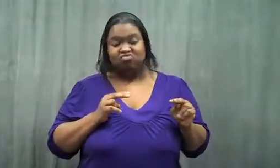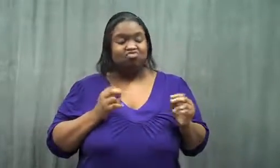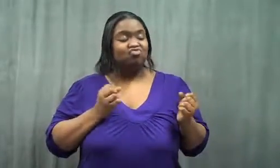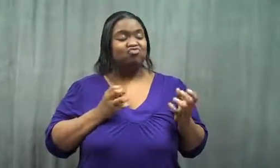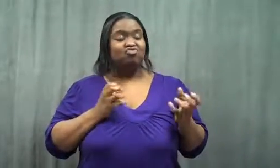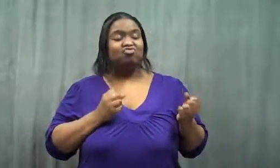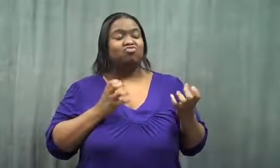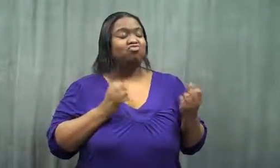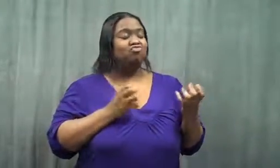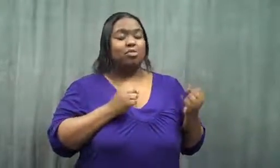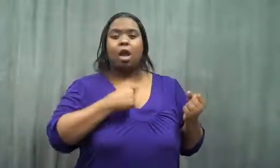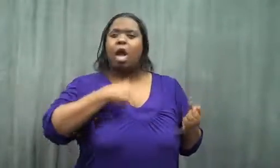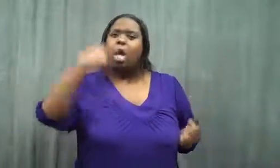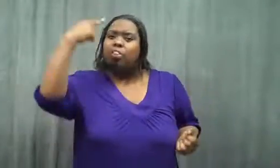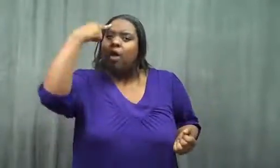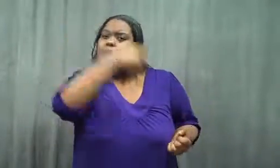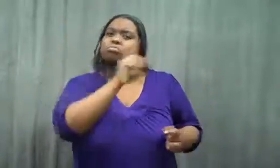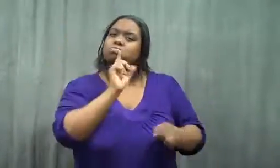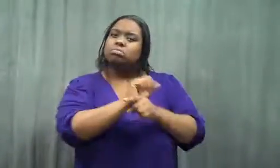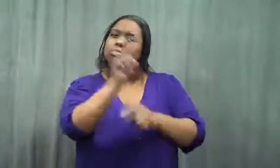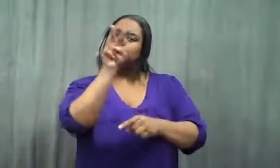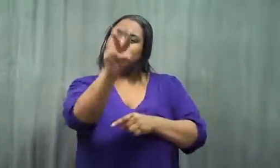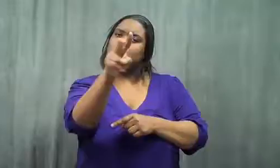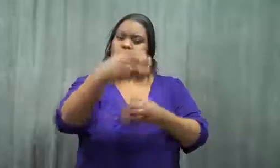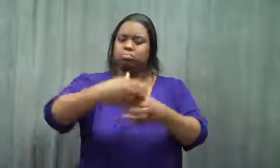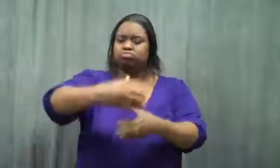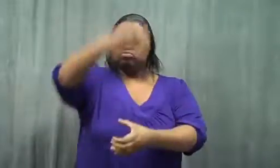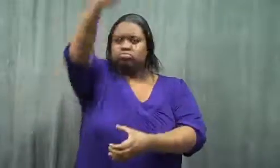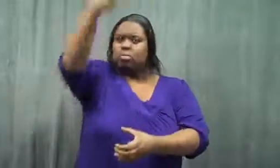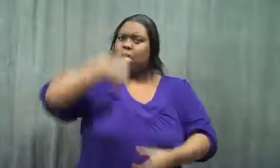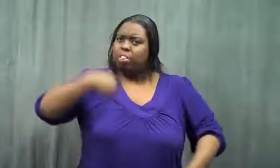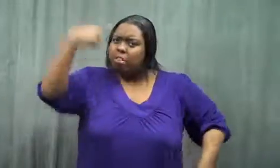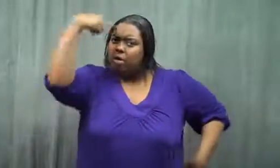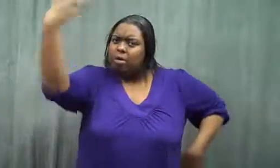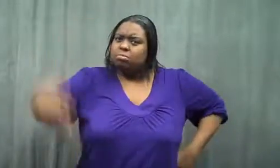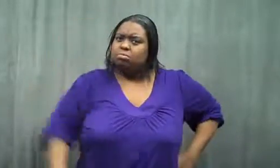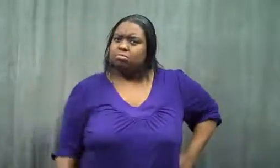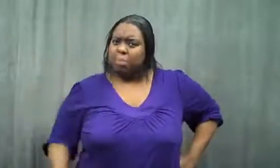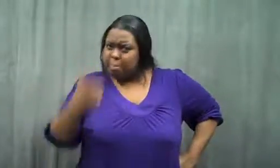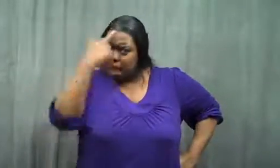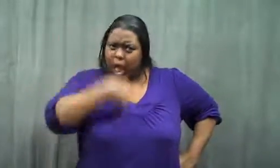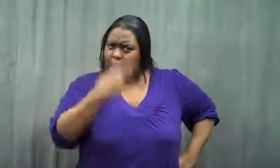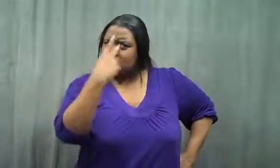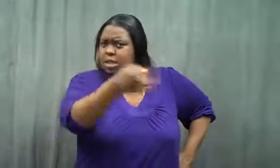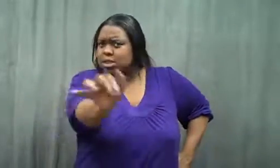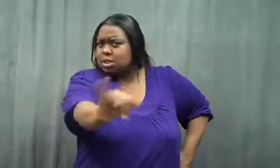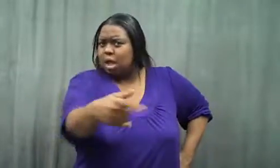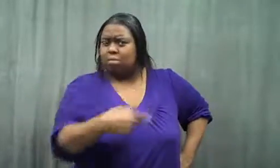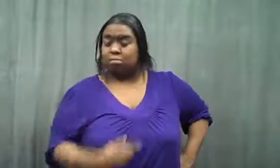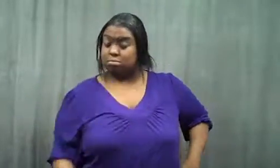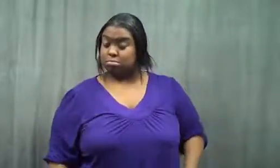I thought she saw the pole, because I could see it.